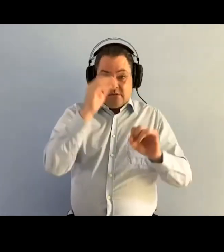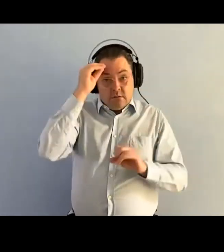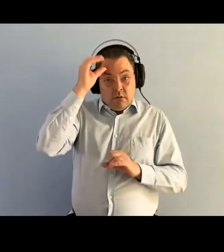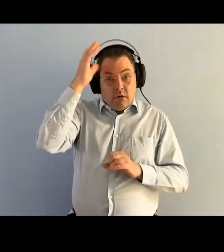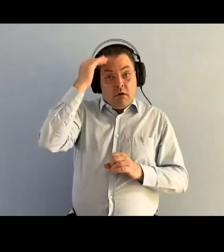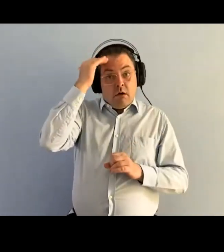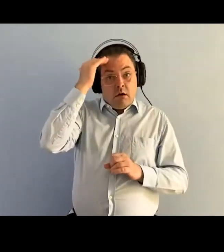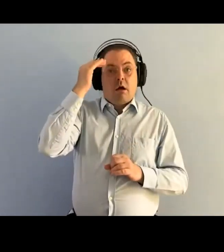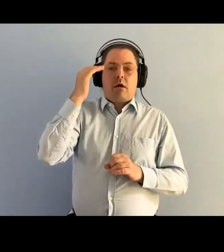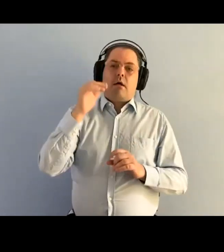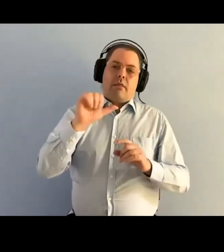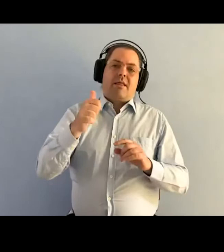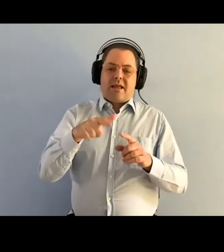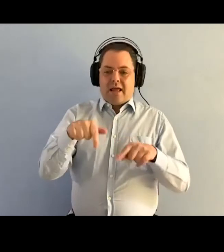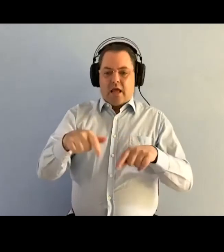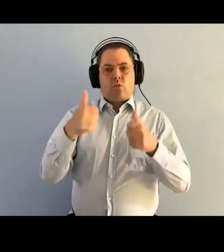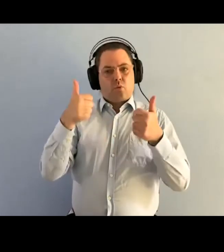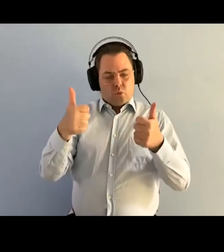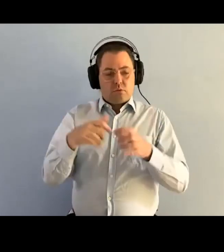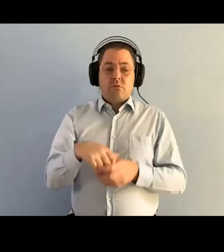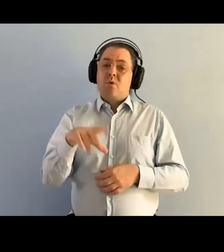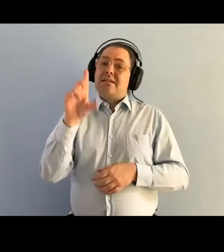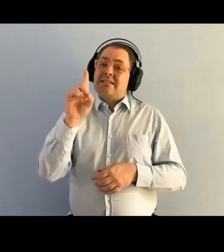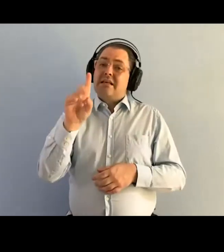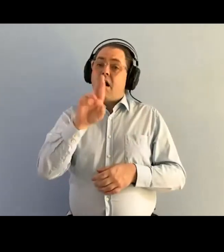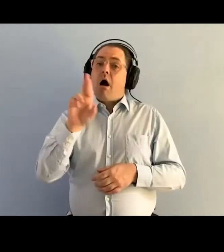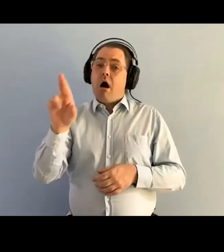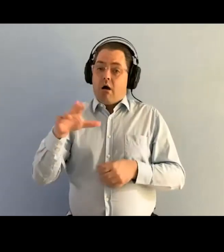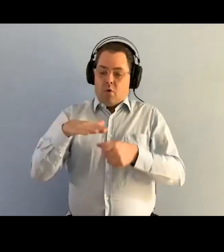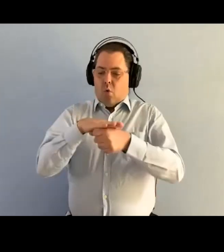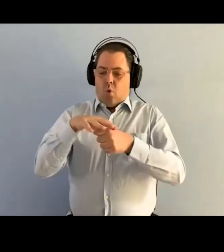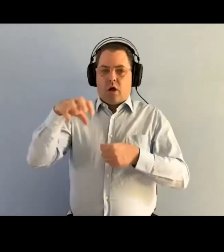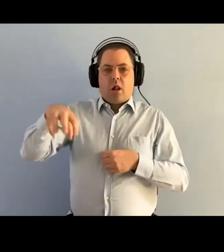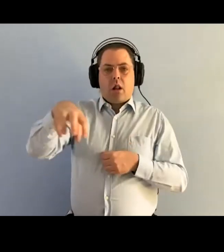building of the nondisability sector is very much strong realization